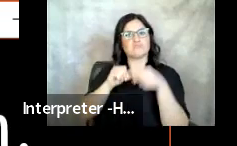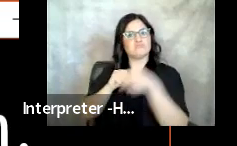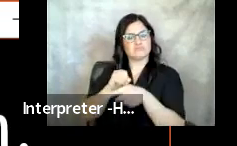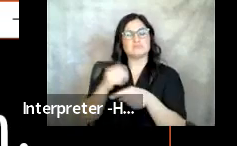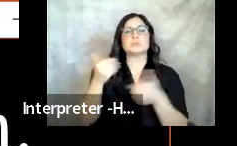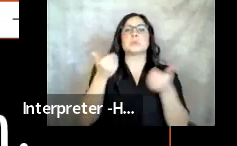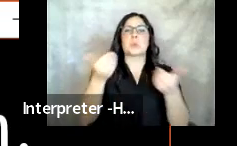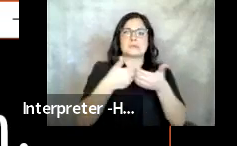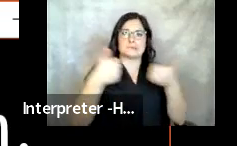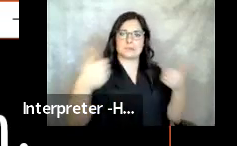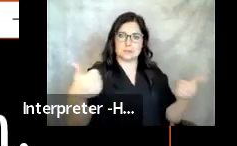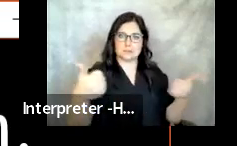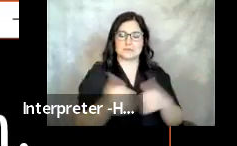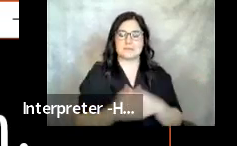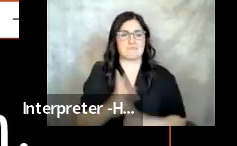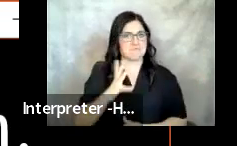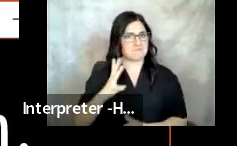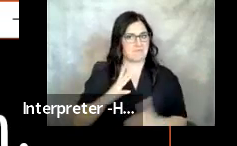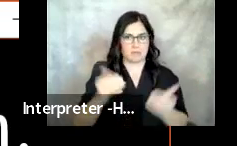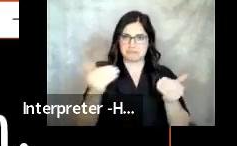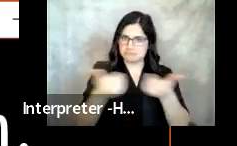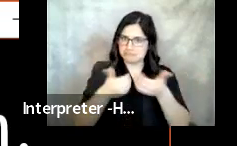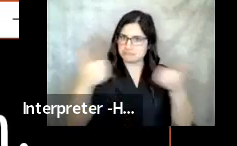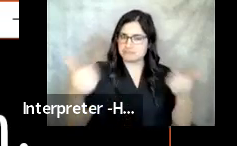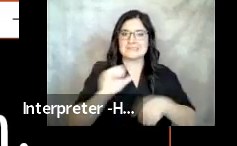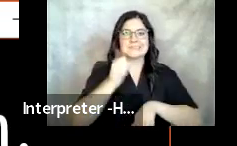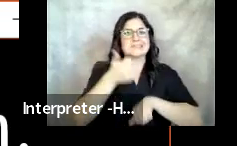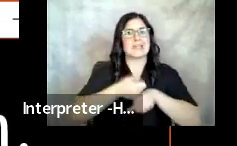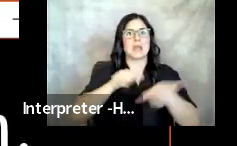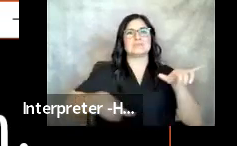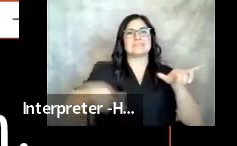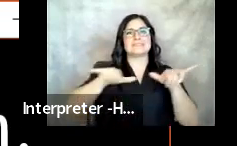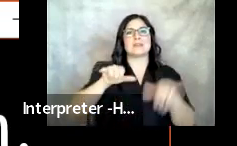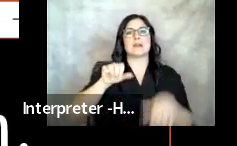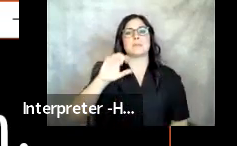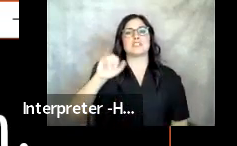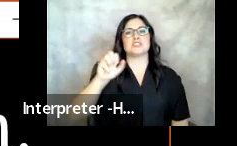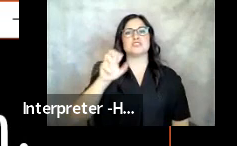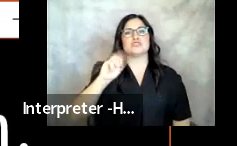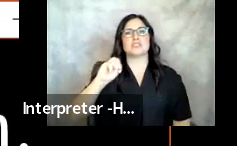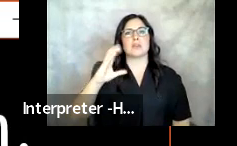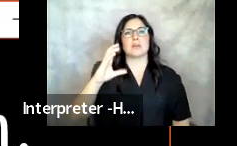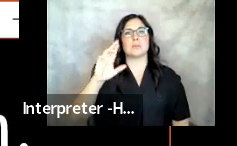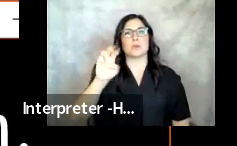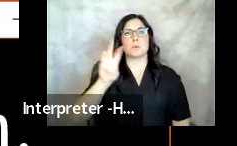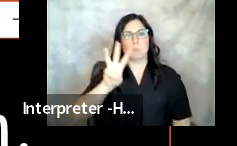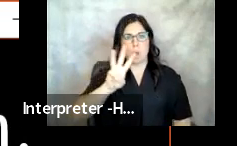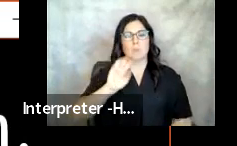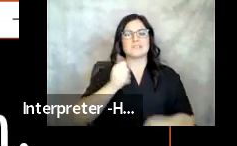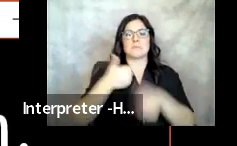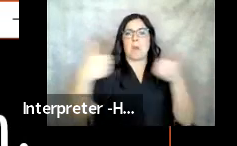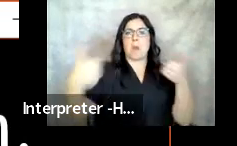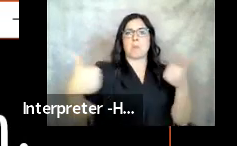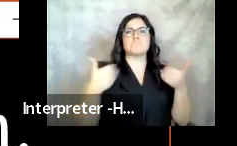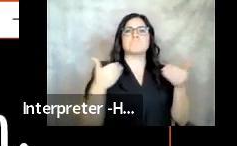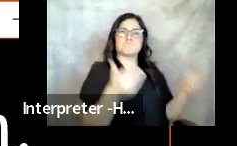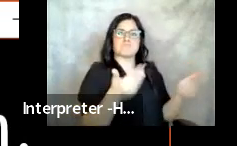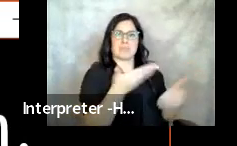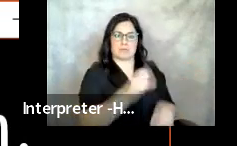Have it's. Perfectly fine to set up a system of Jim Crow apartheid. In the south, so long as.